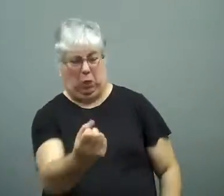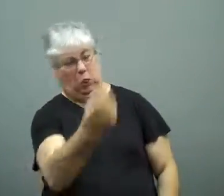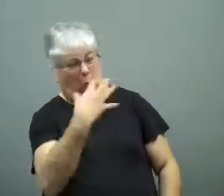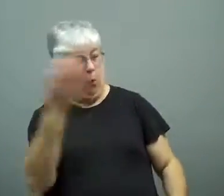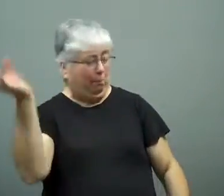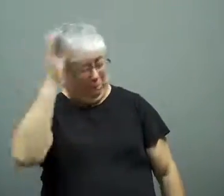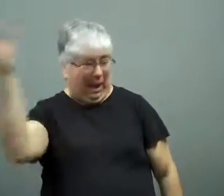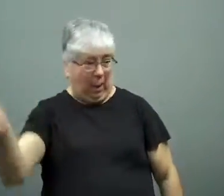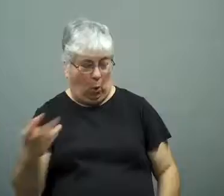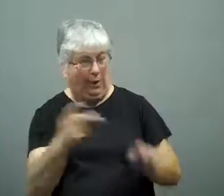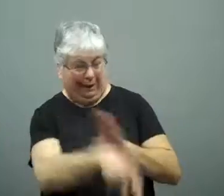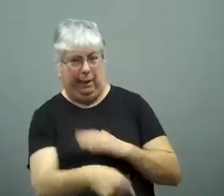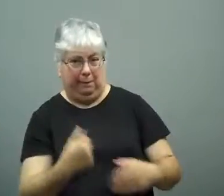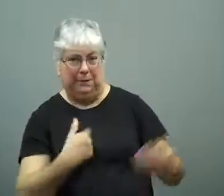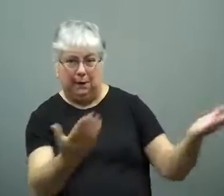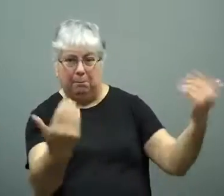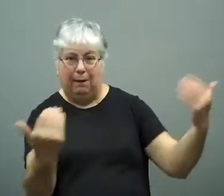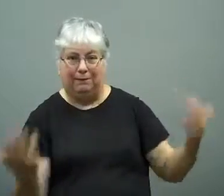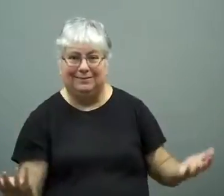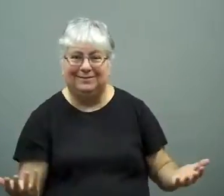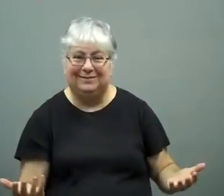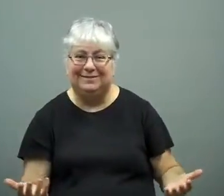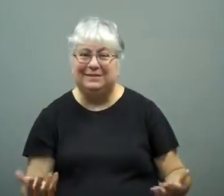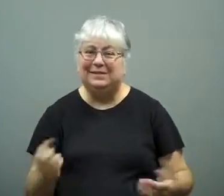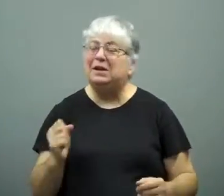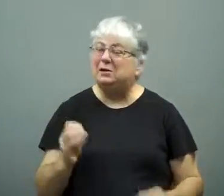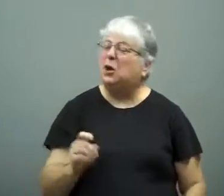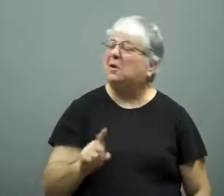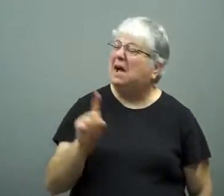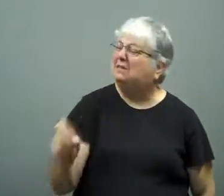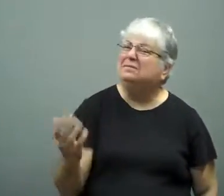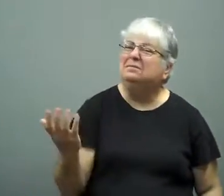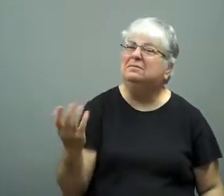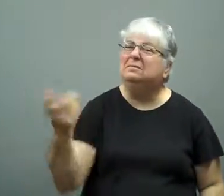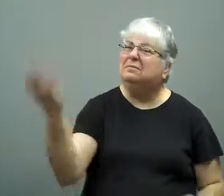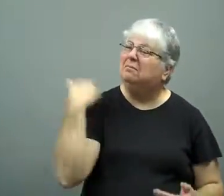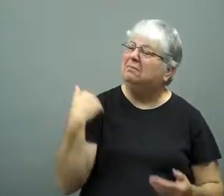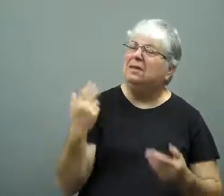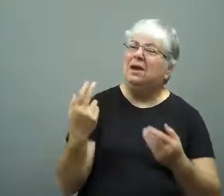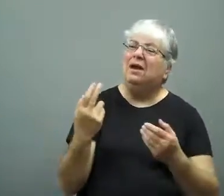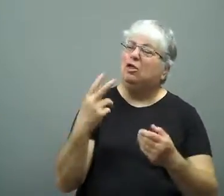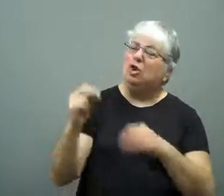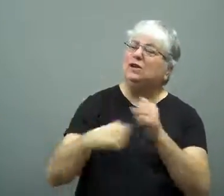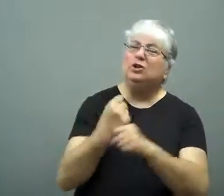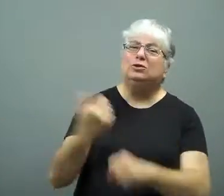just throw the stone so hard at her head that it kills her.